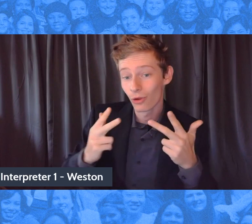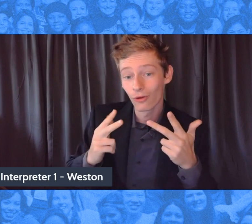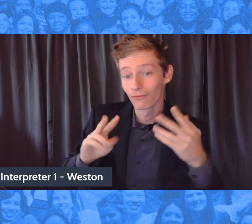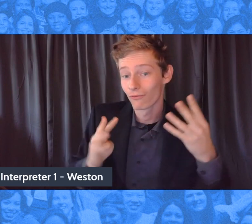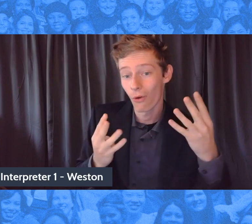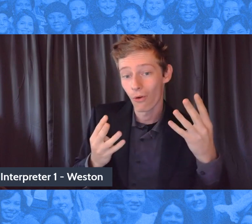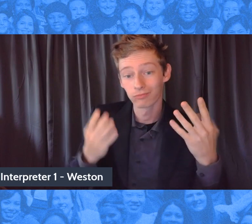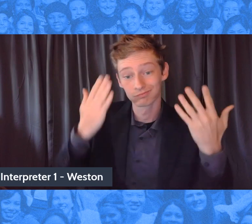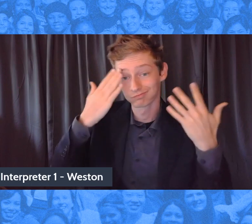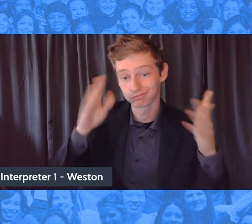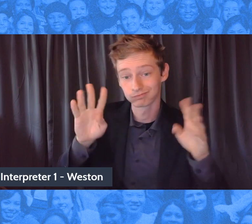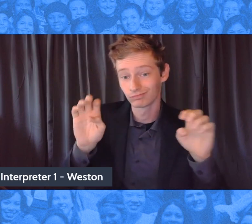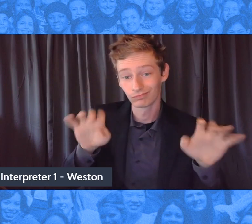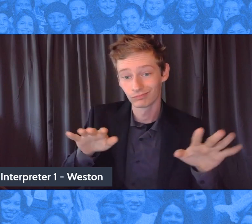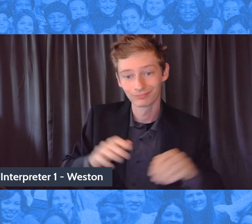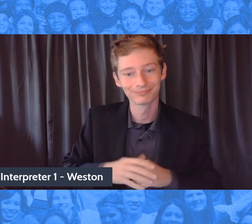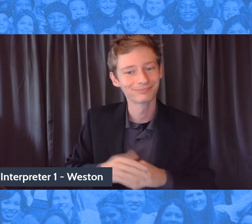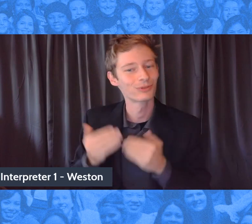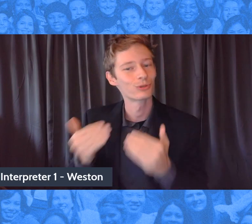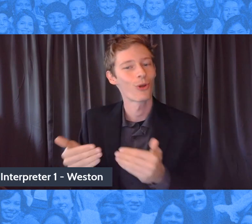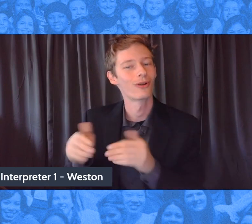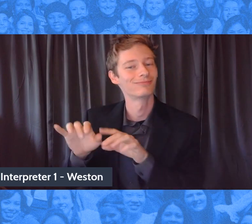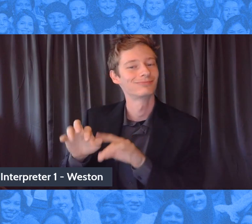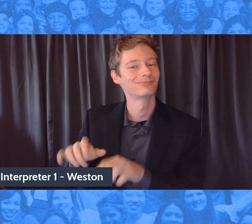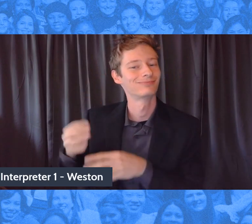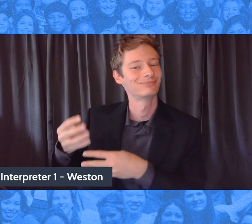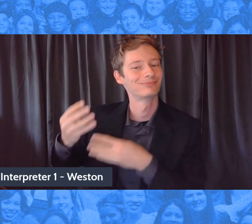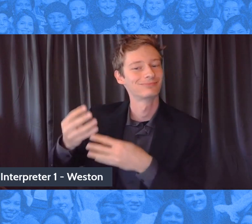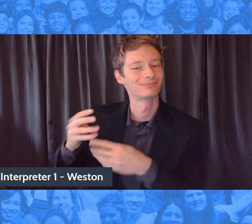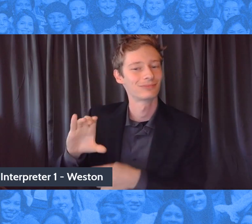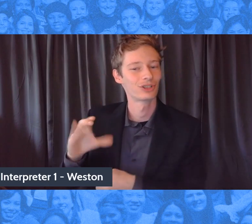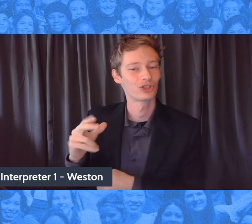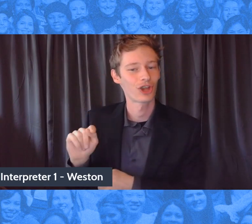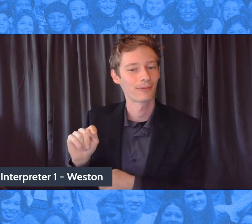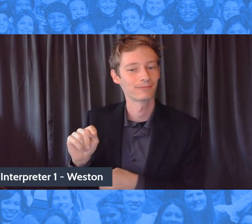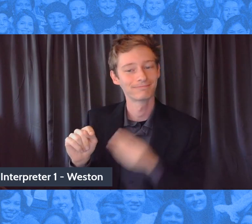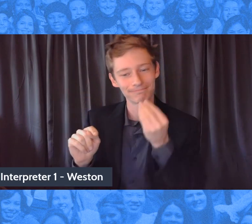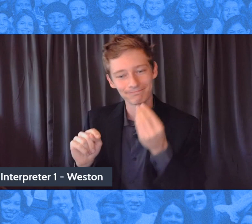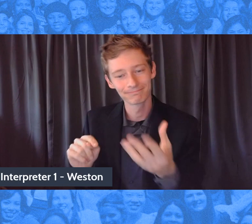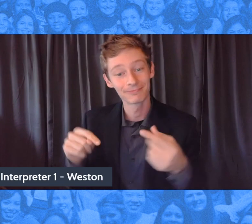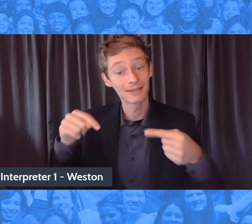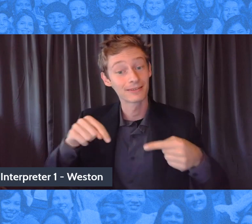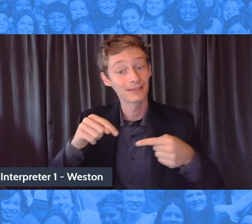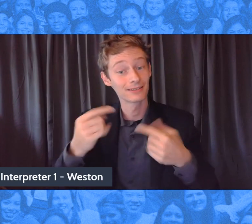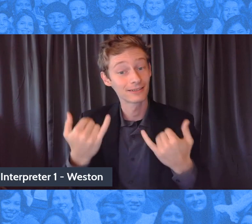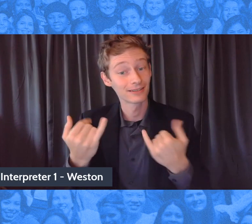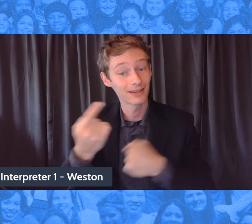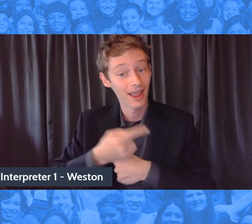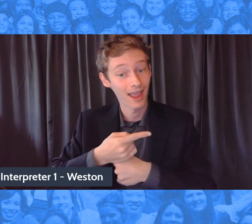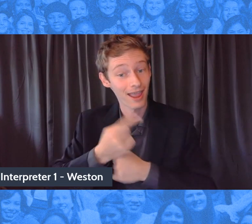Today's program, over these next two hours, you're really in for a treat. We have inspiring speakers,